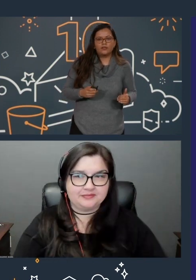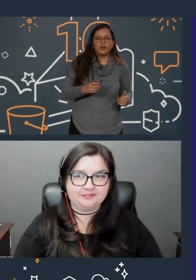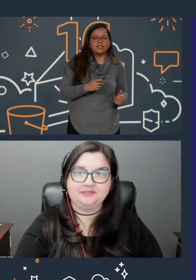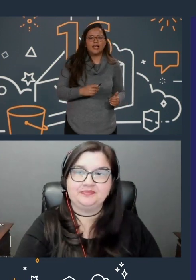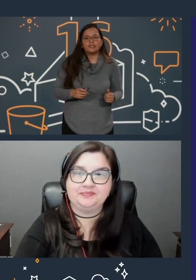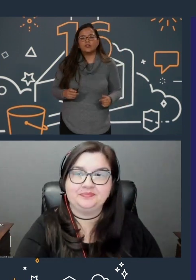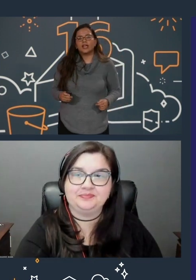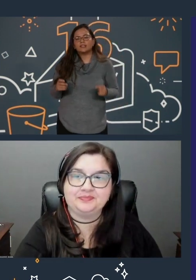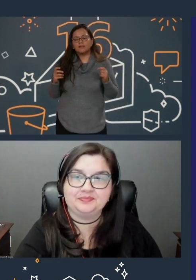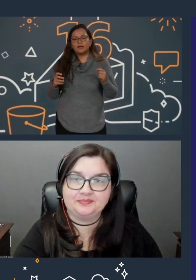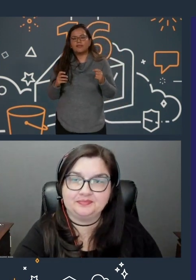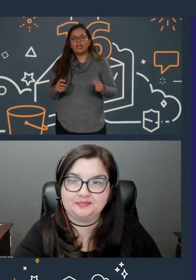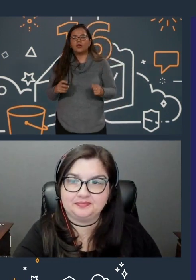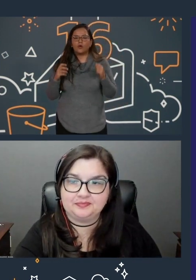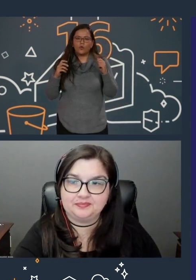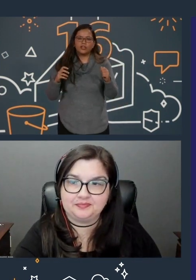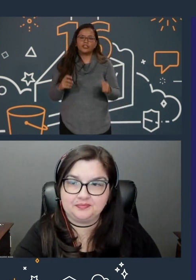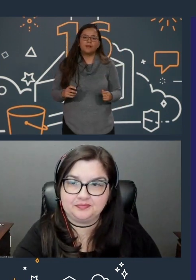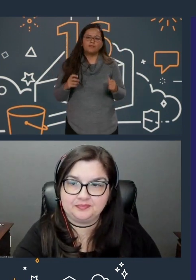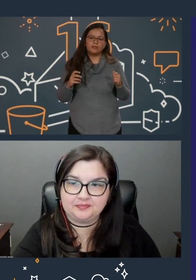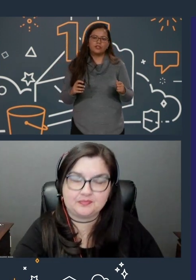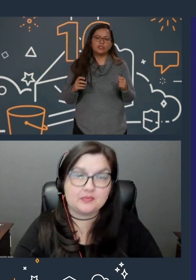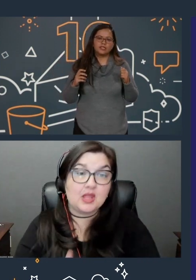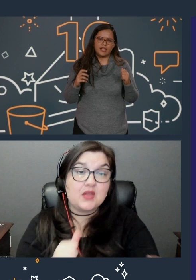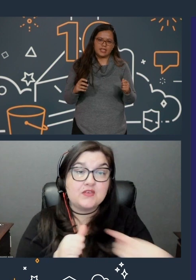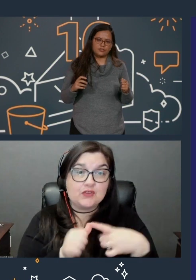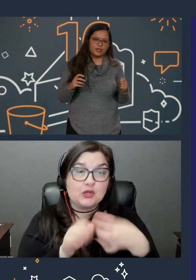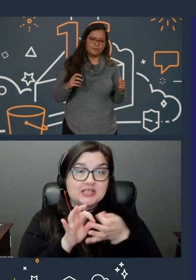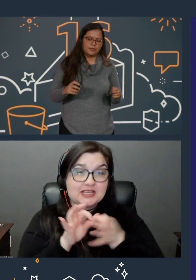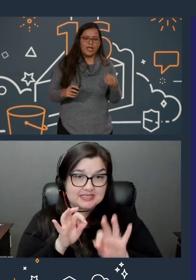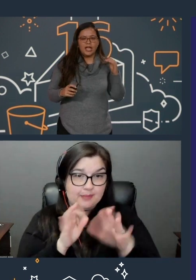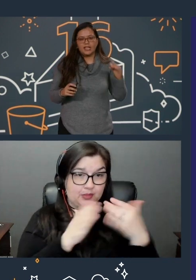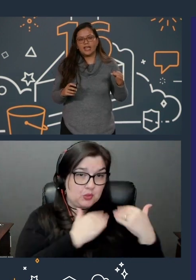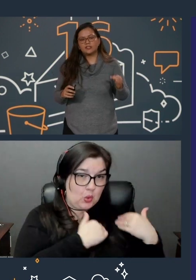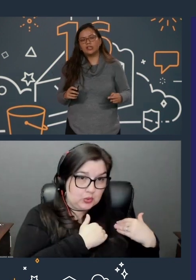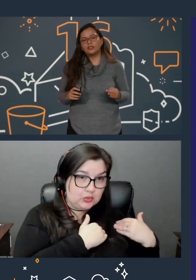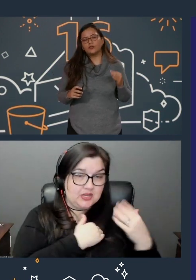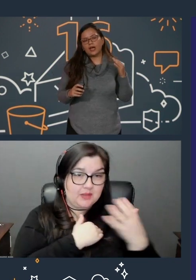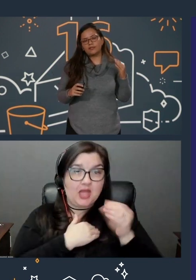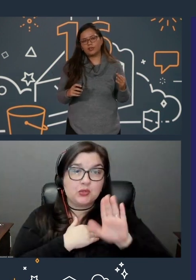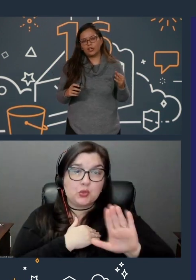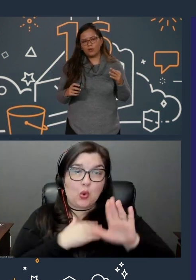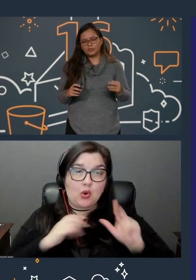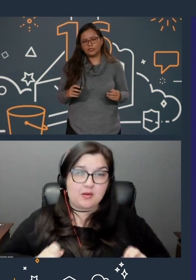First, let's look at simplifying your ownership and permissions in S3. In S3, you have three options.